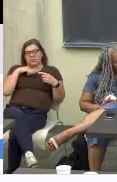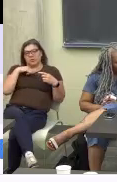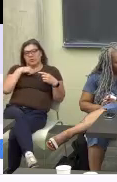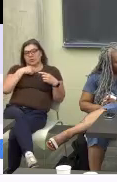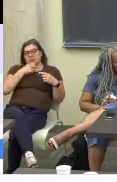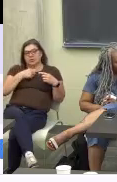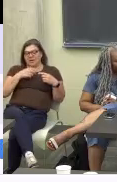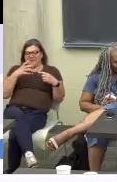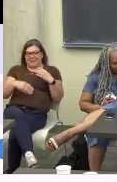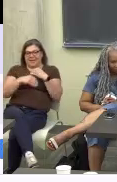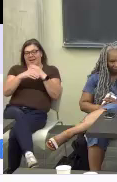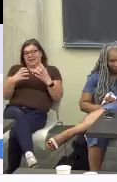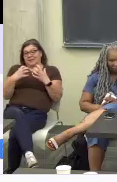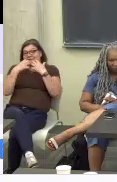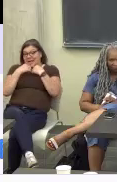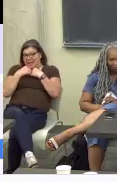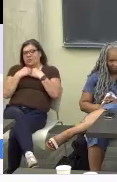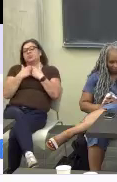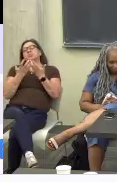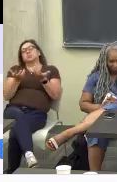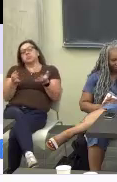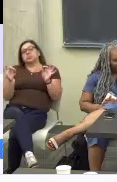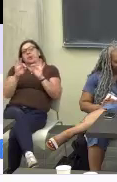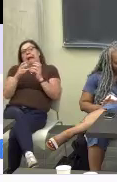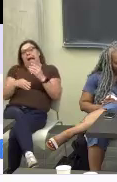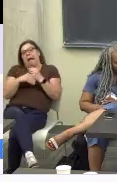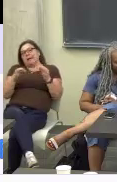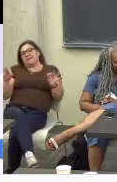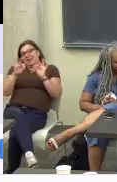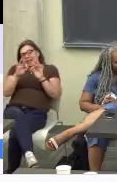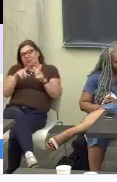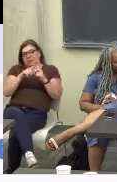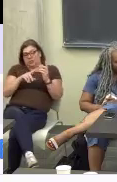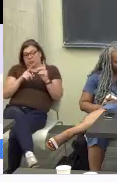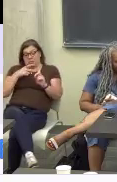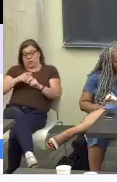what you have, I think it would go a long way. And to your point about the tools.